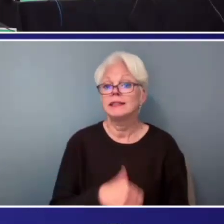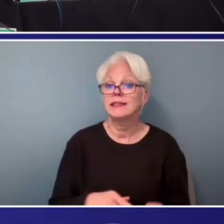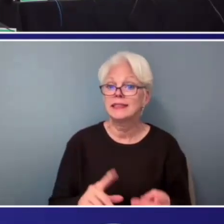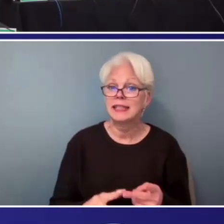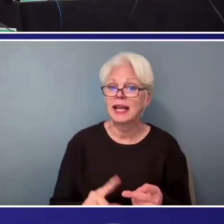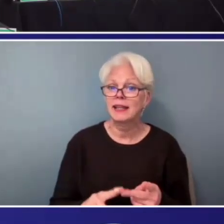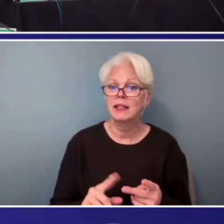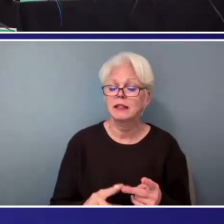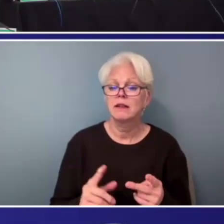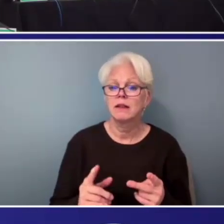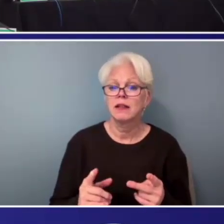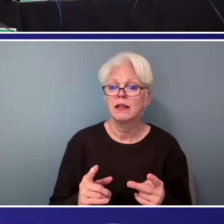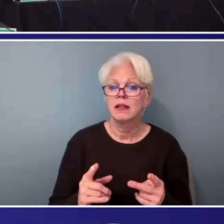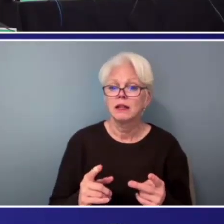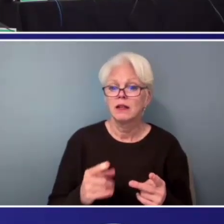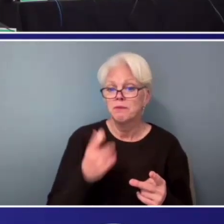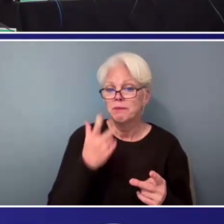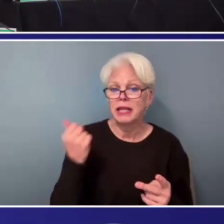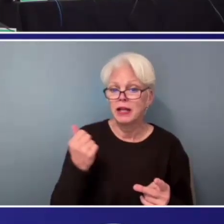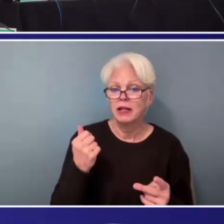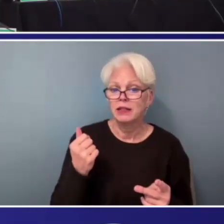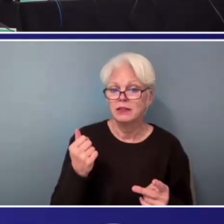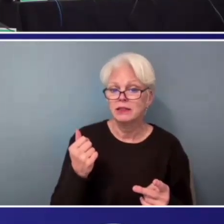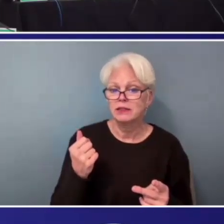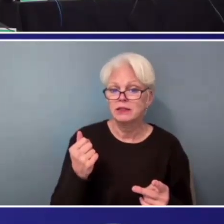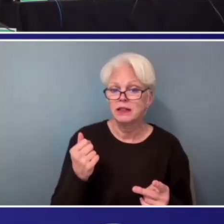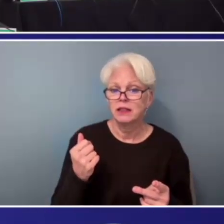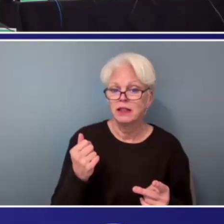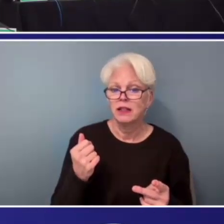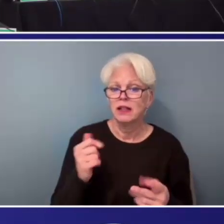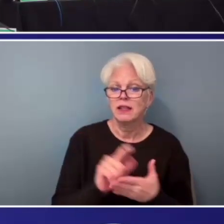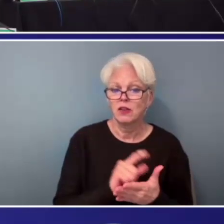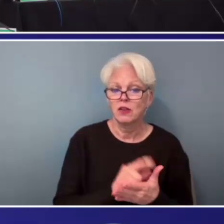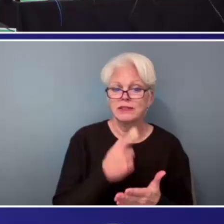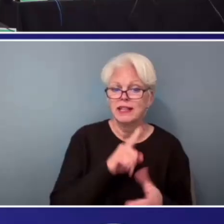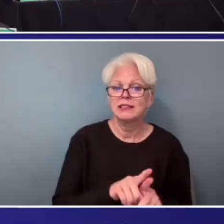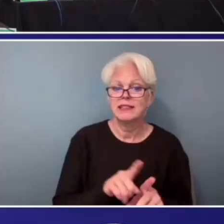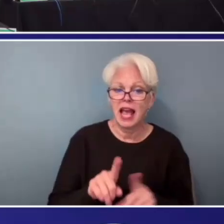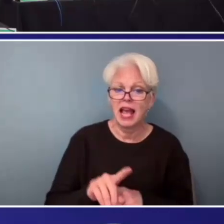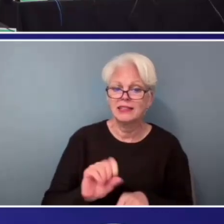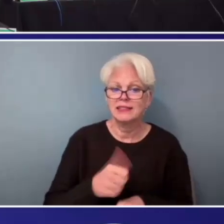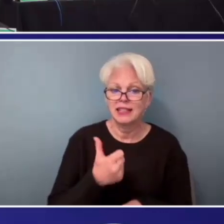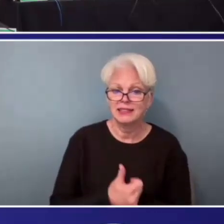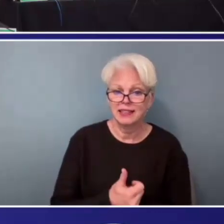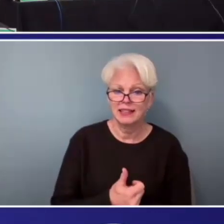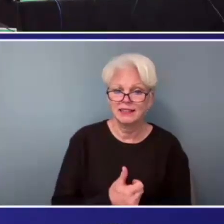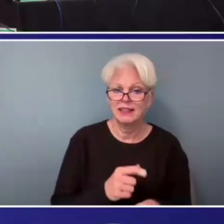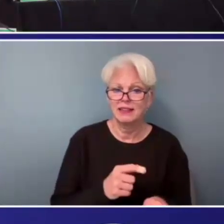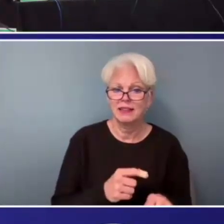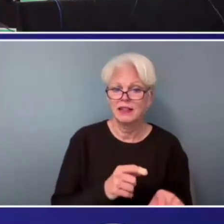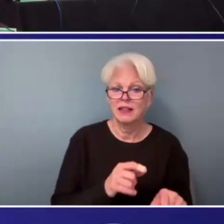if given that the statute explicitly says as existed as the date of enactment,